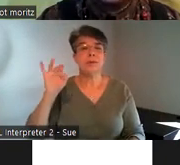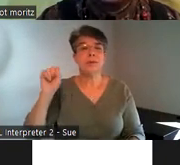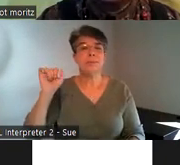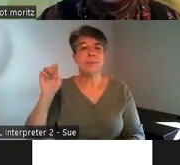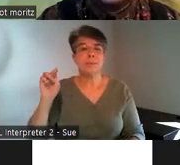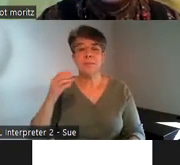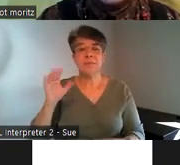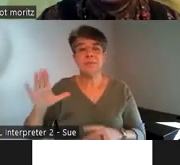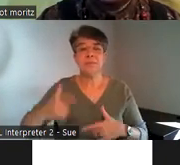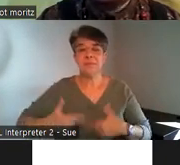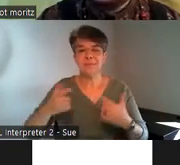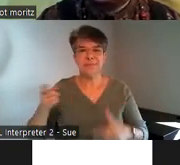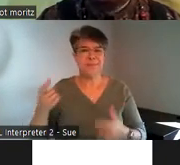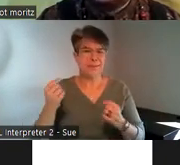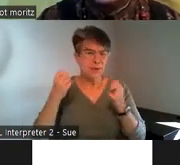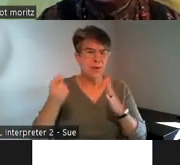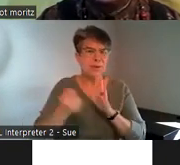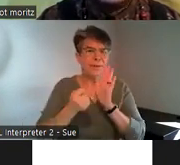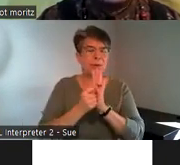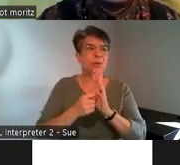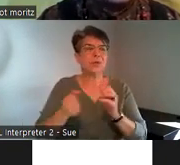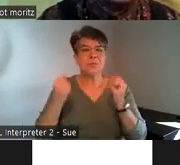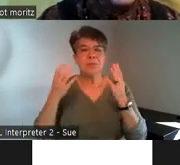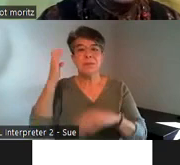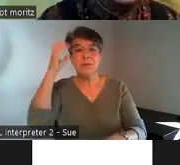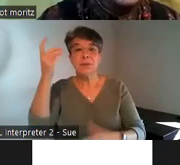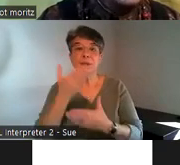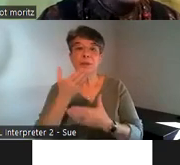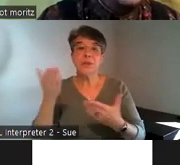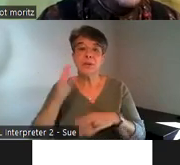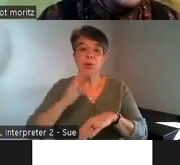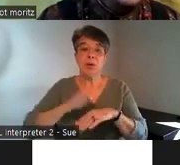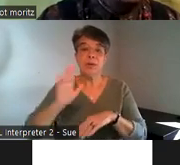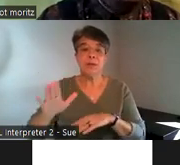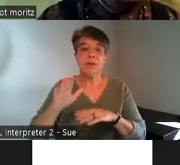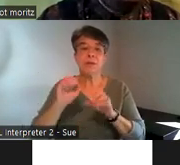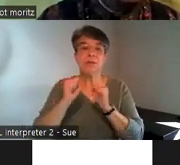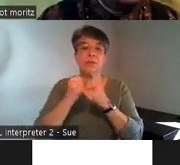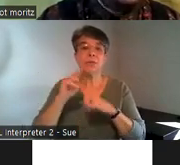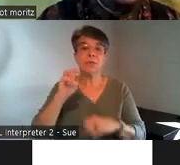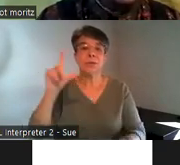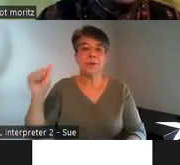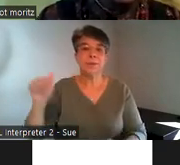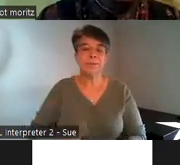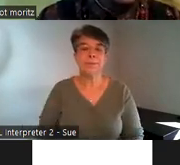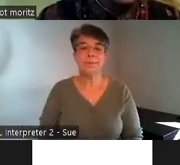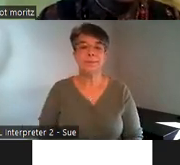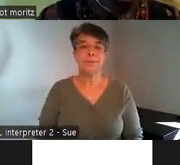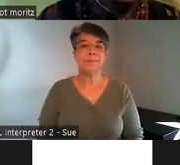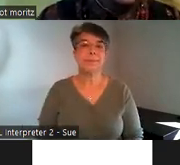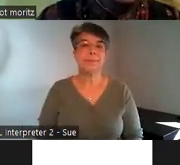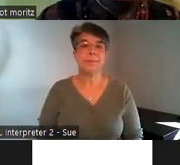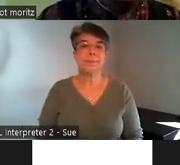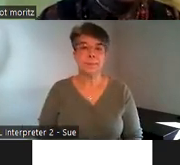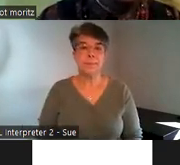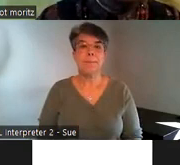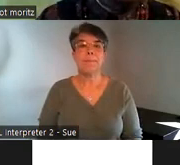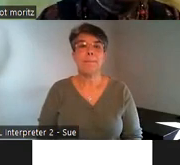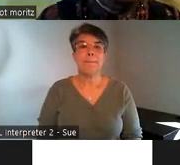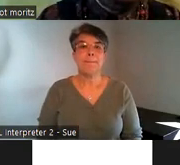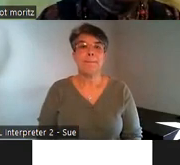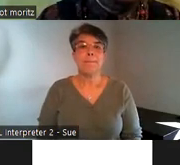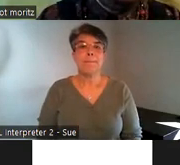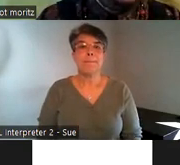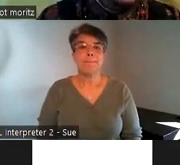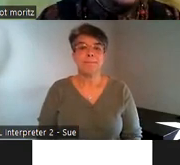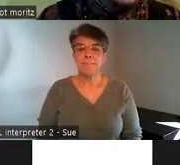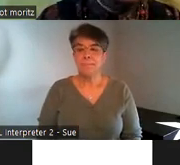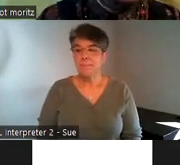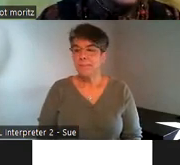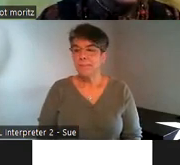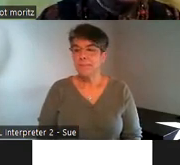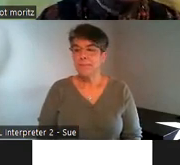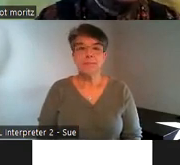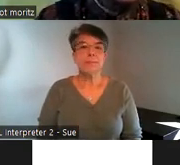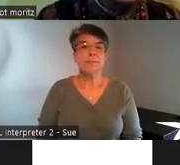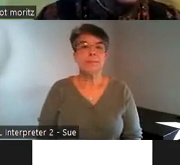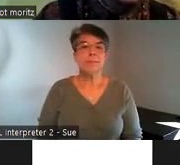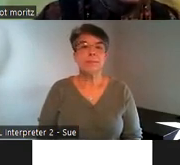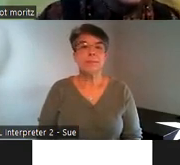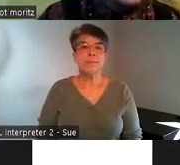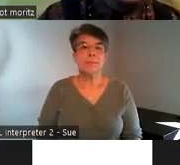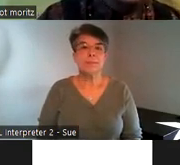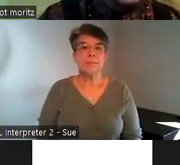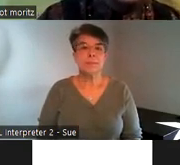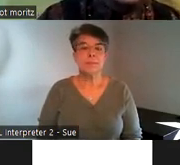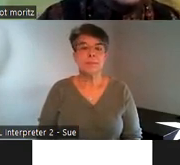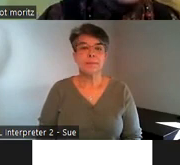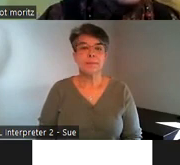videos and educational stuff um on his channel as well um but yes um at that um another resource